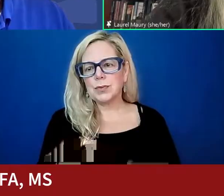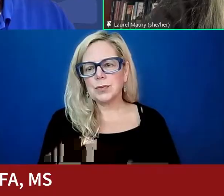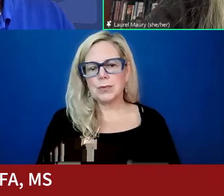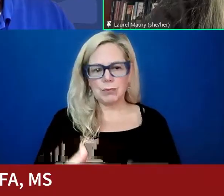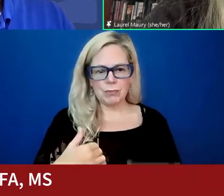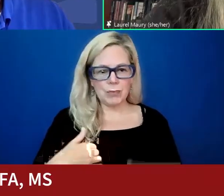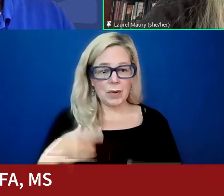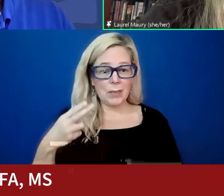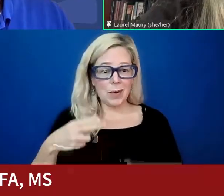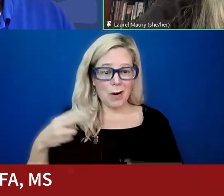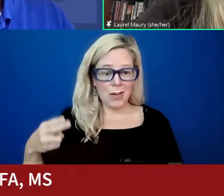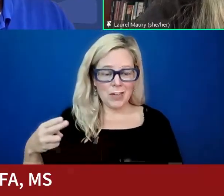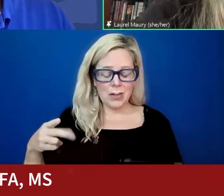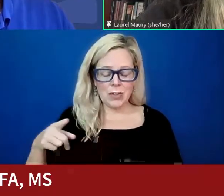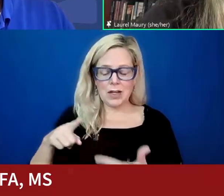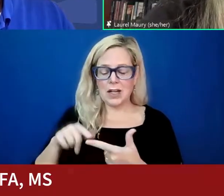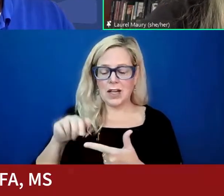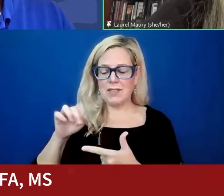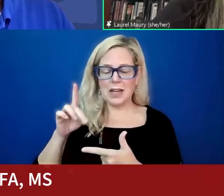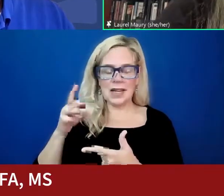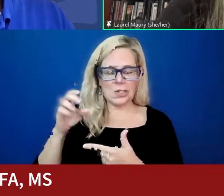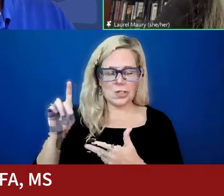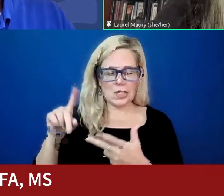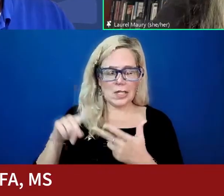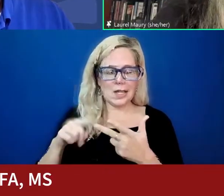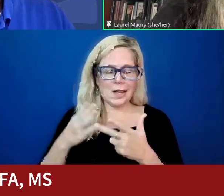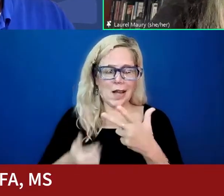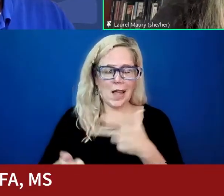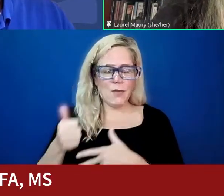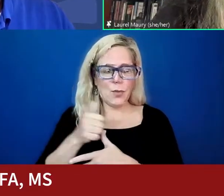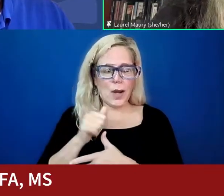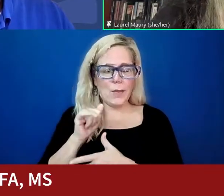immune deficiency which some of you might know what it is but some of you won't. Basically if